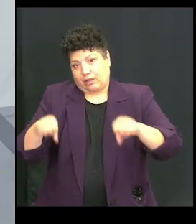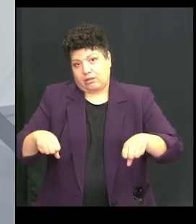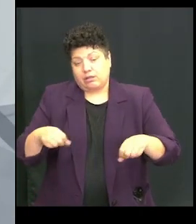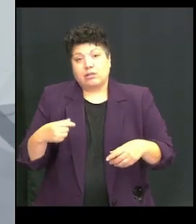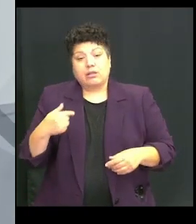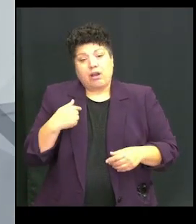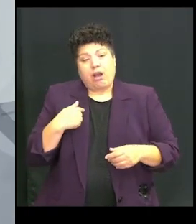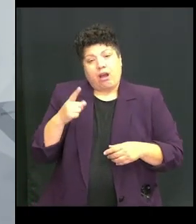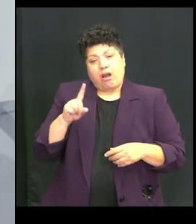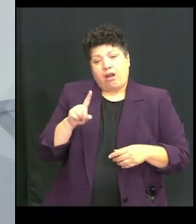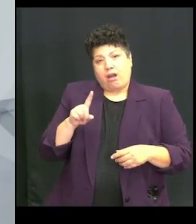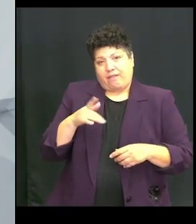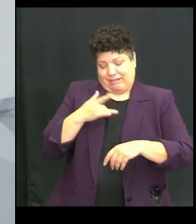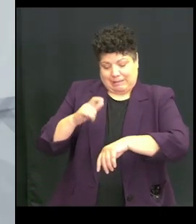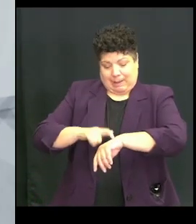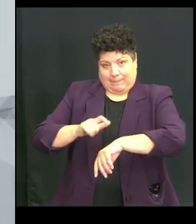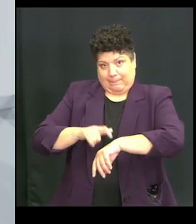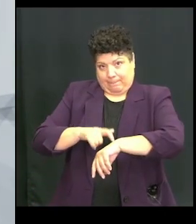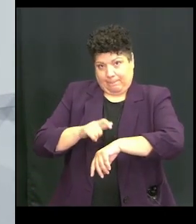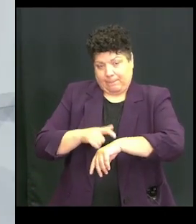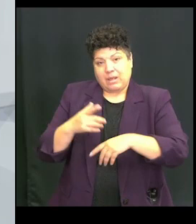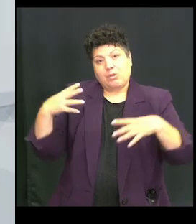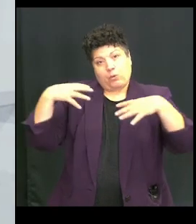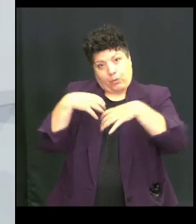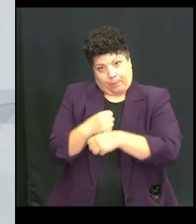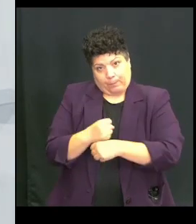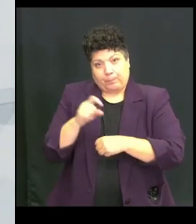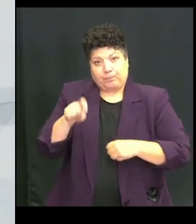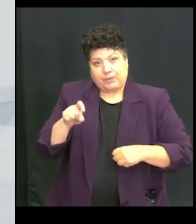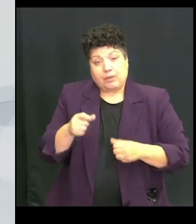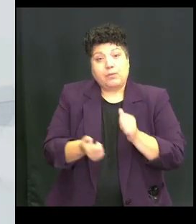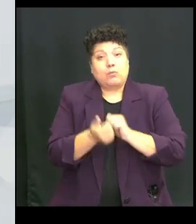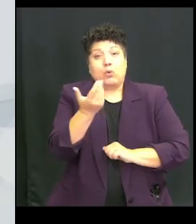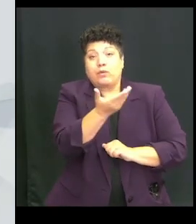because I think it kind of wraps it up for all of us who are watching, most of whom are public servants.